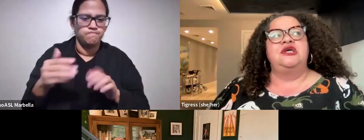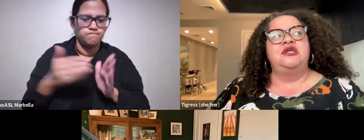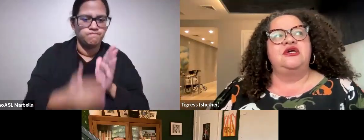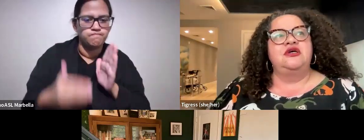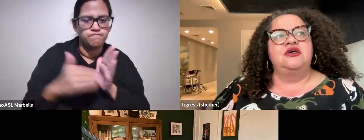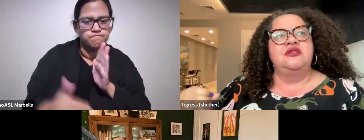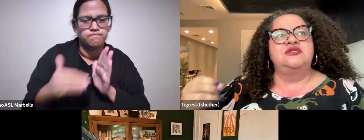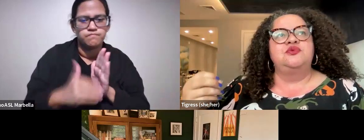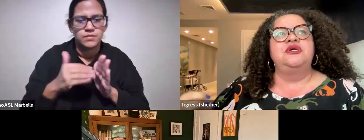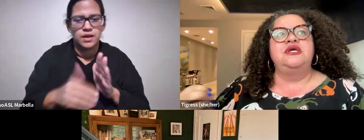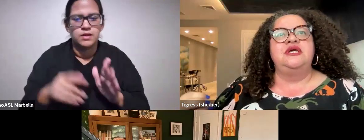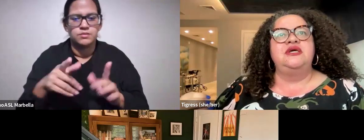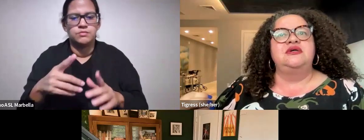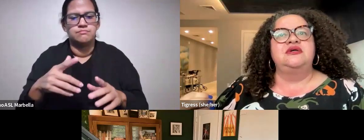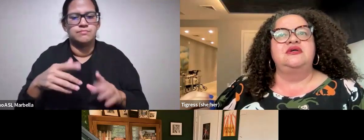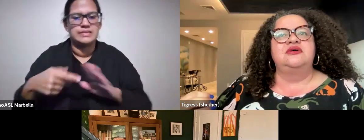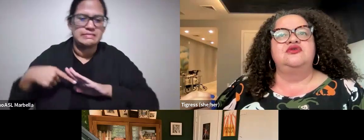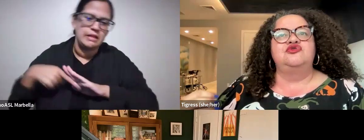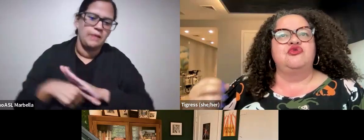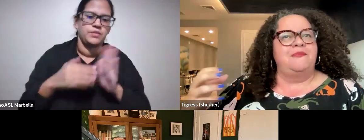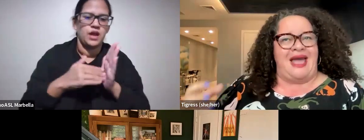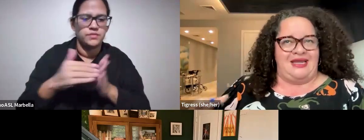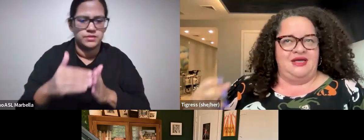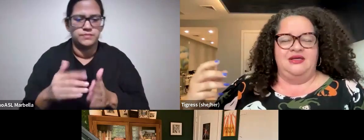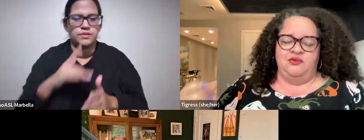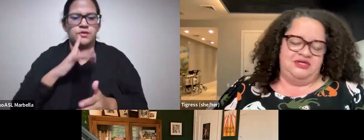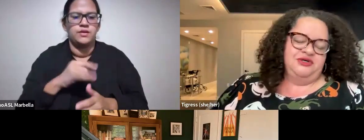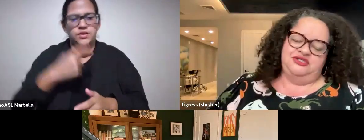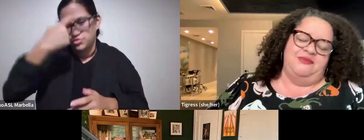in this really traumatic research